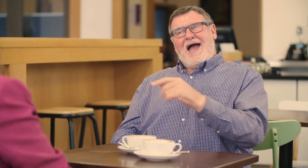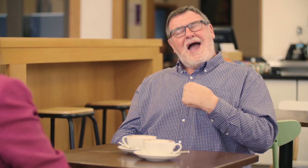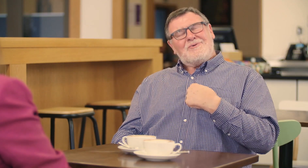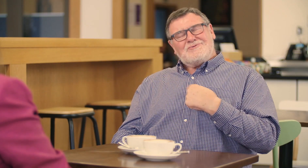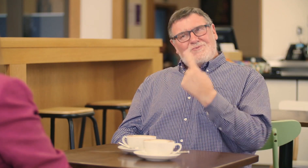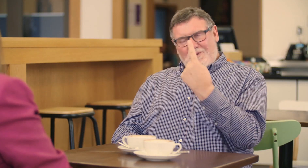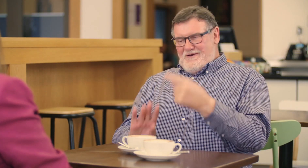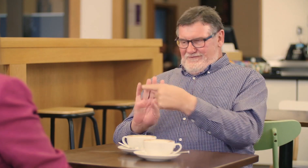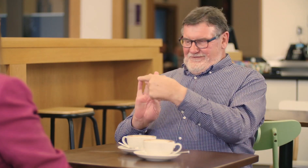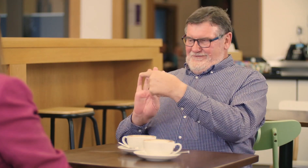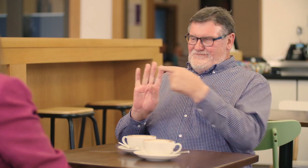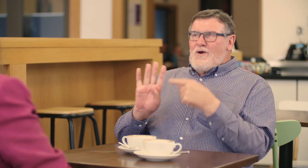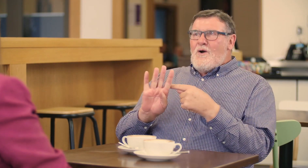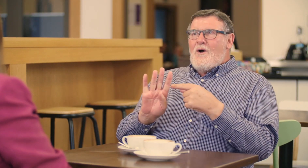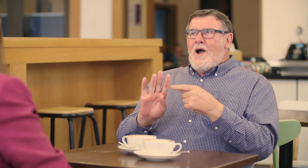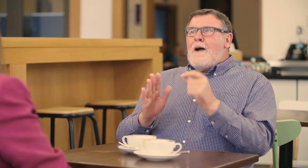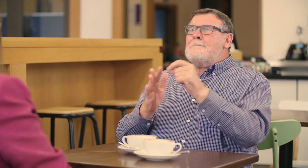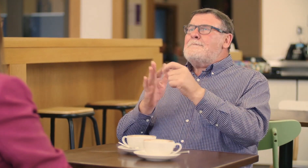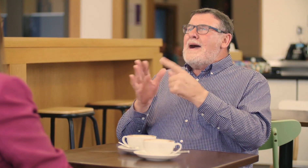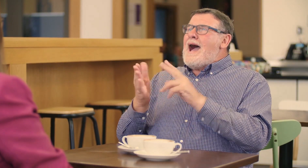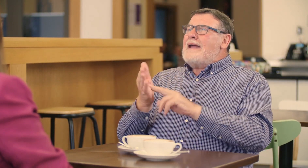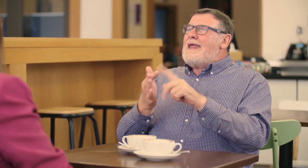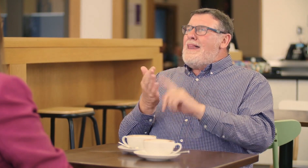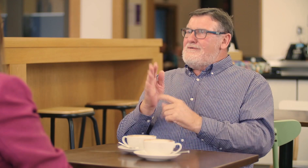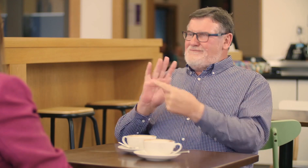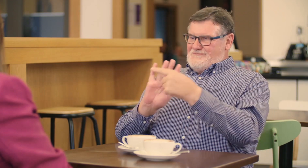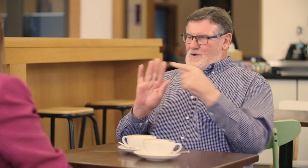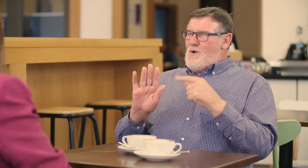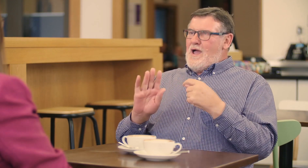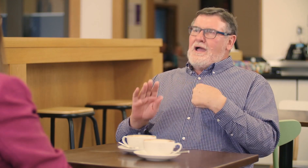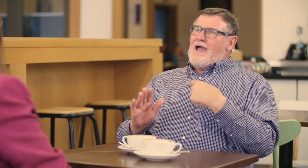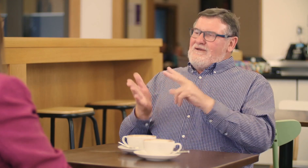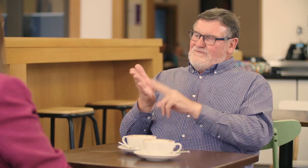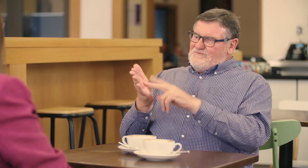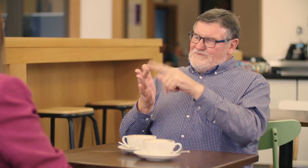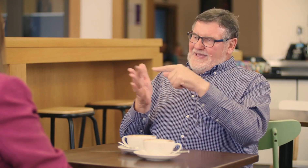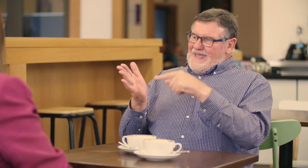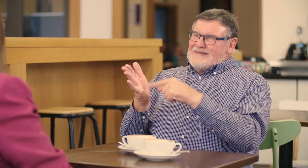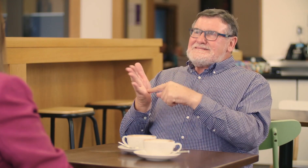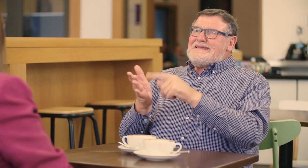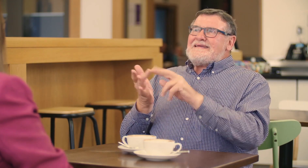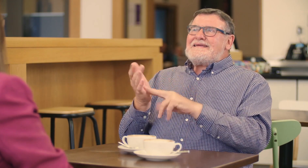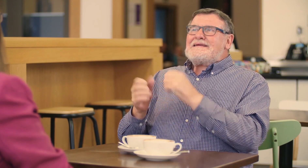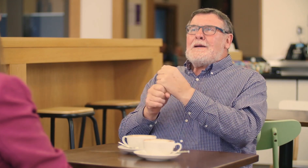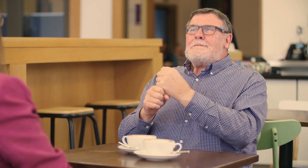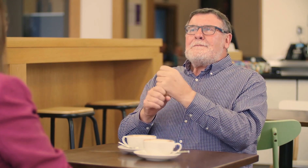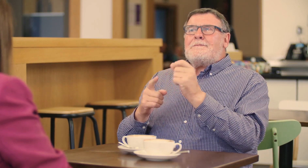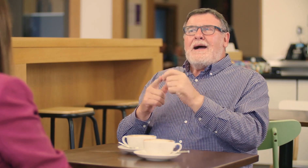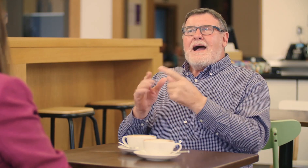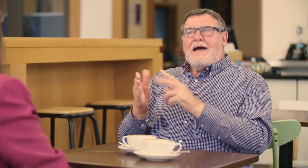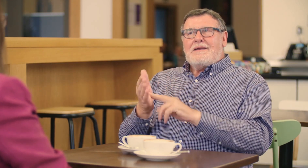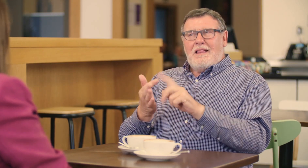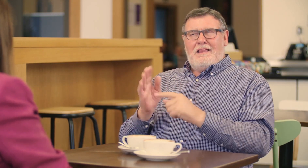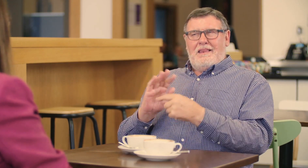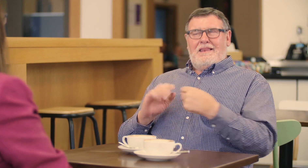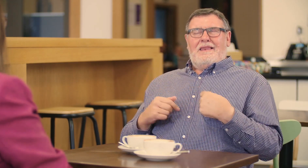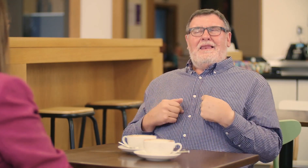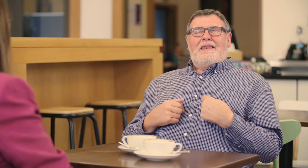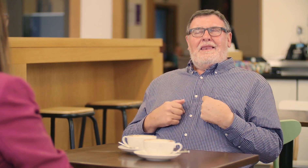I was one of the four members of the vetting panel whose role was to make sure that, as an applicant,